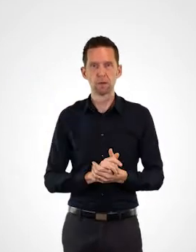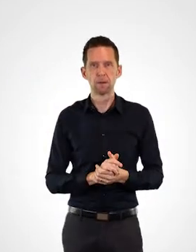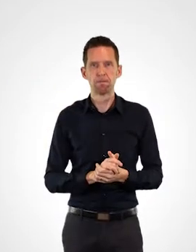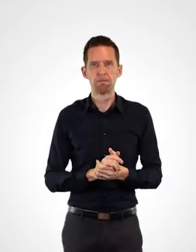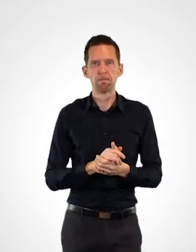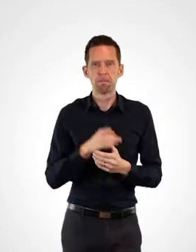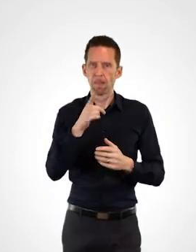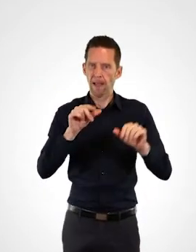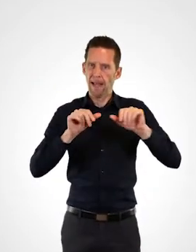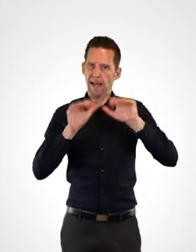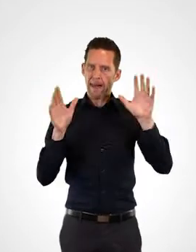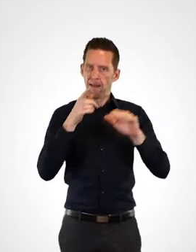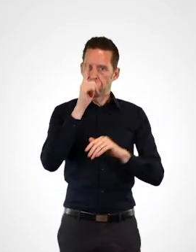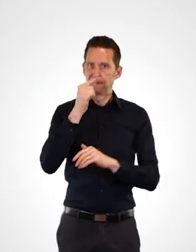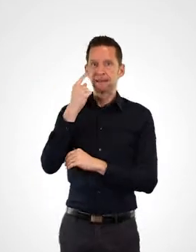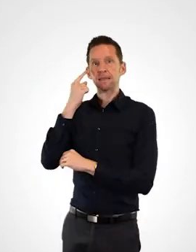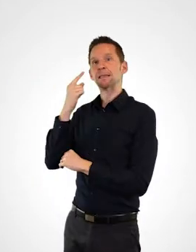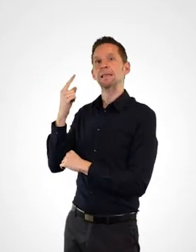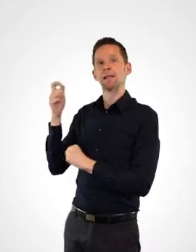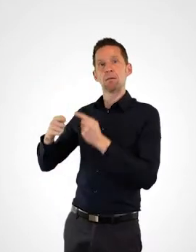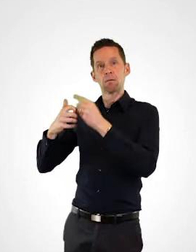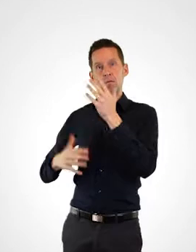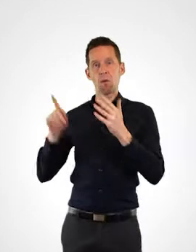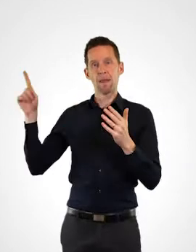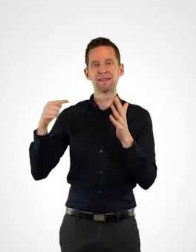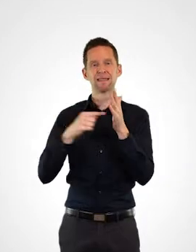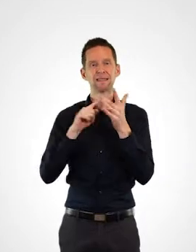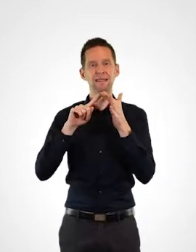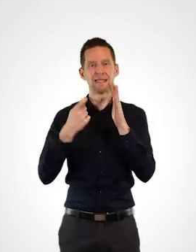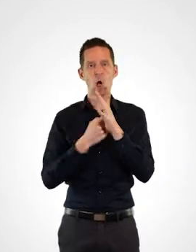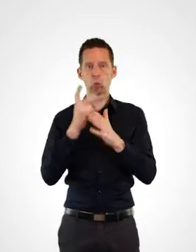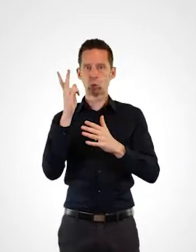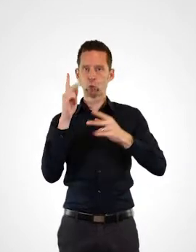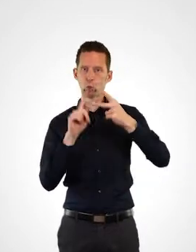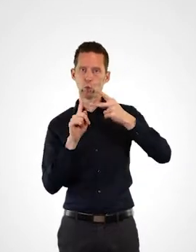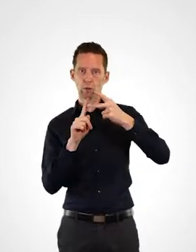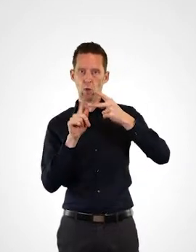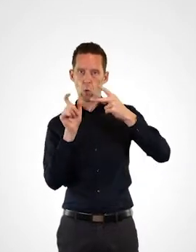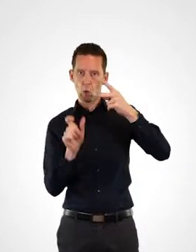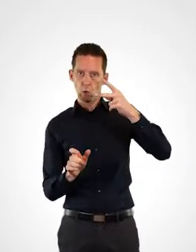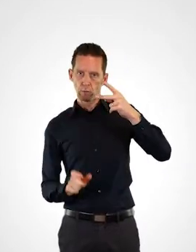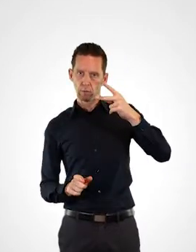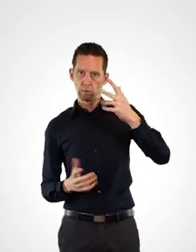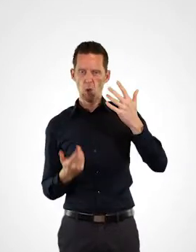So you'll see very clearly that these are actually tier 2 words,